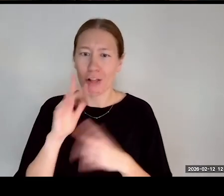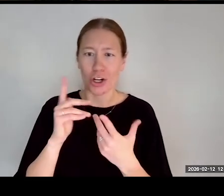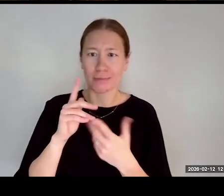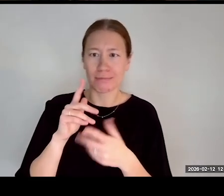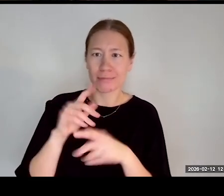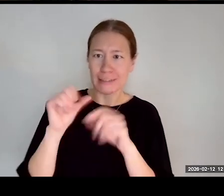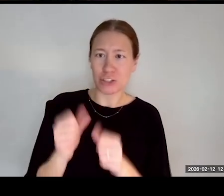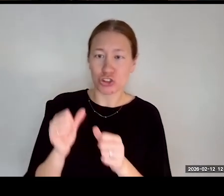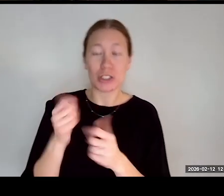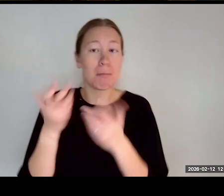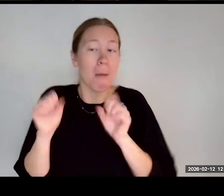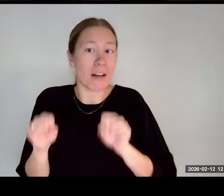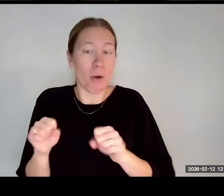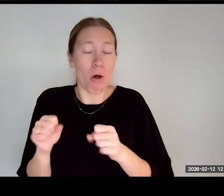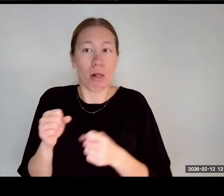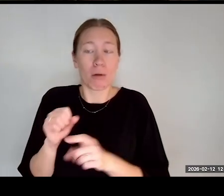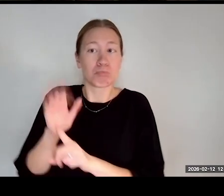and content might look like to someone with CBD.